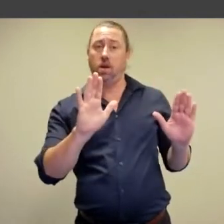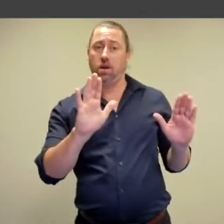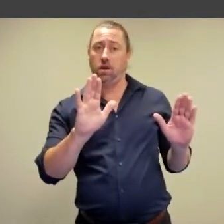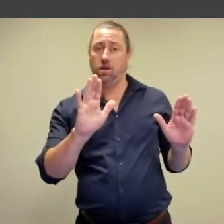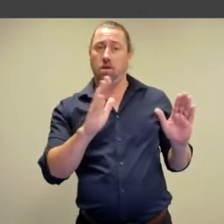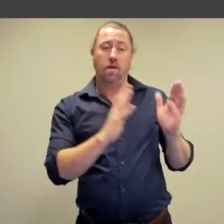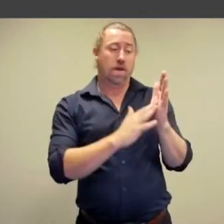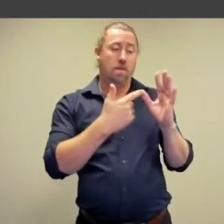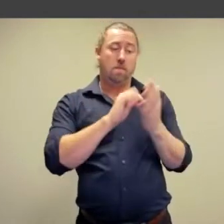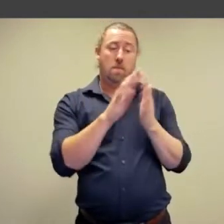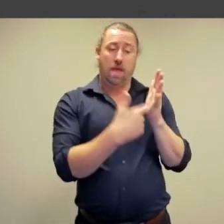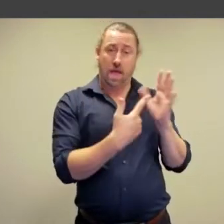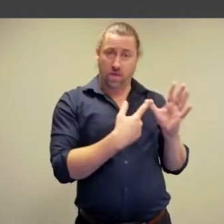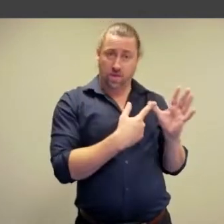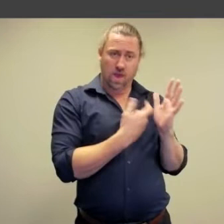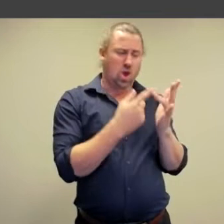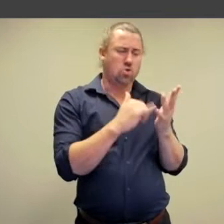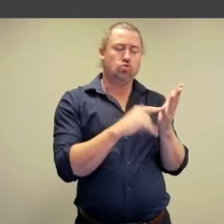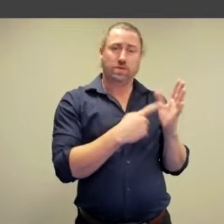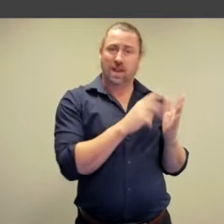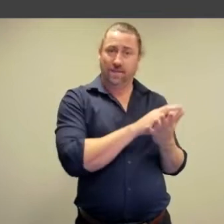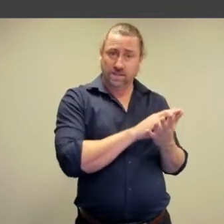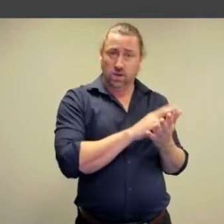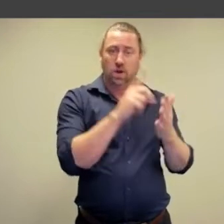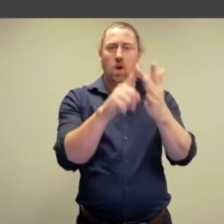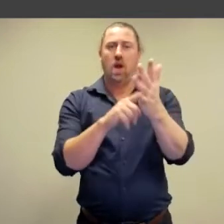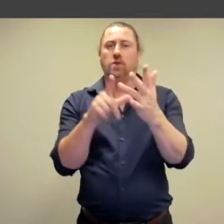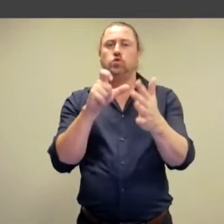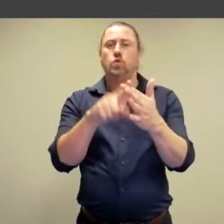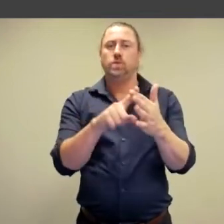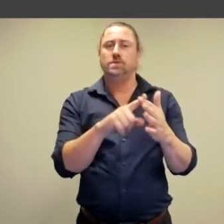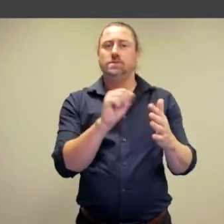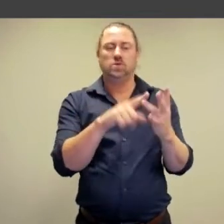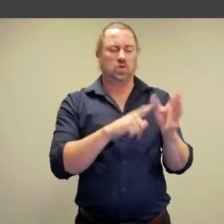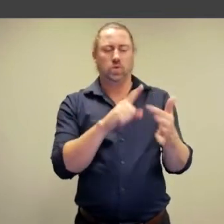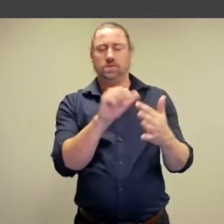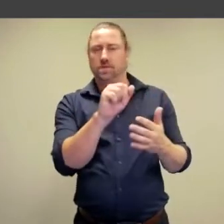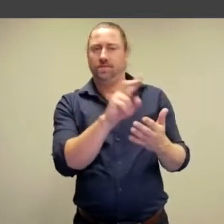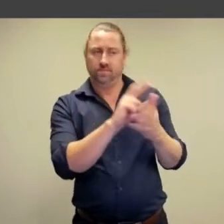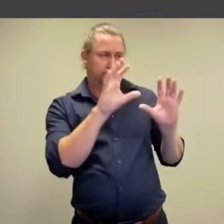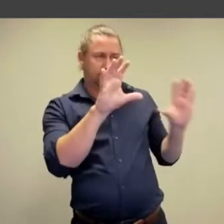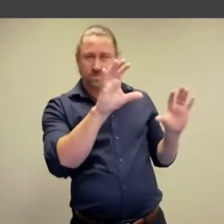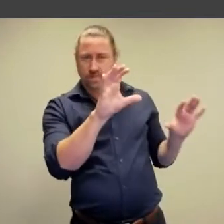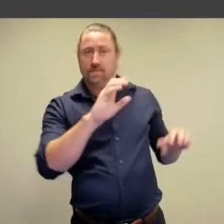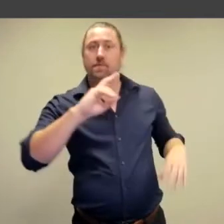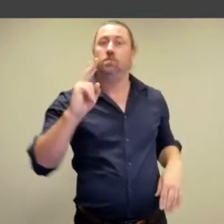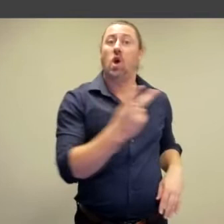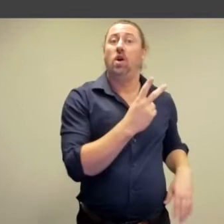Martha Rosler videos and Joyce Ho’s. Both of these have a